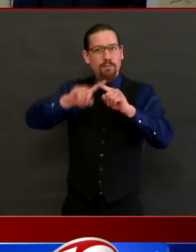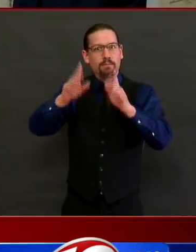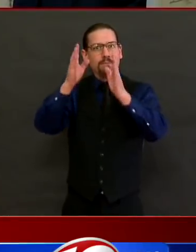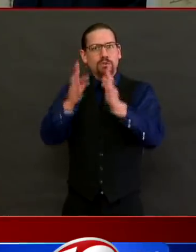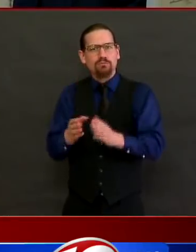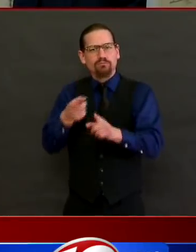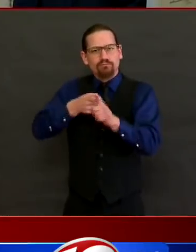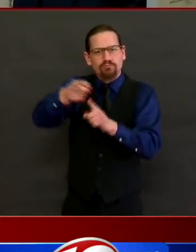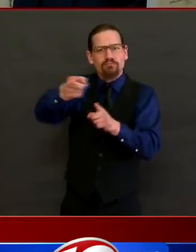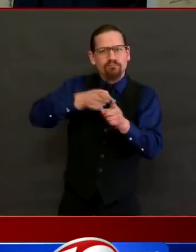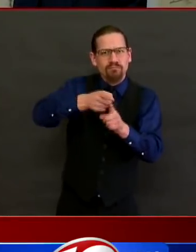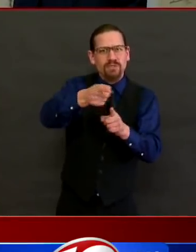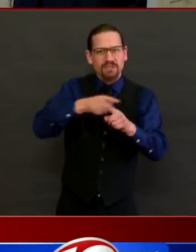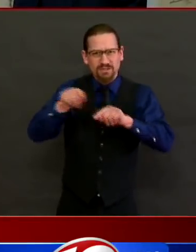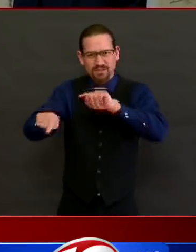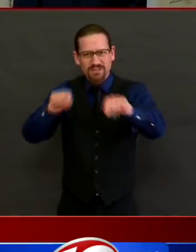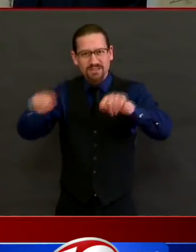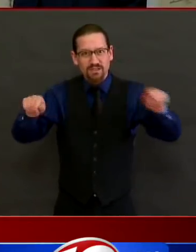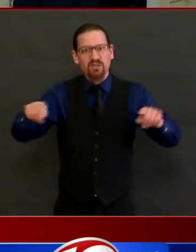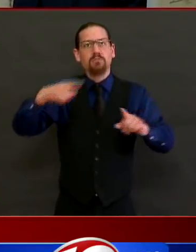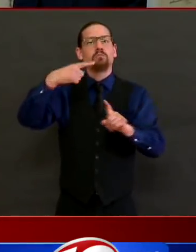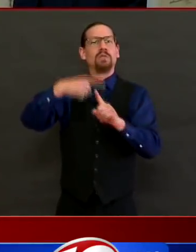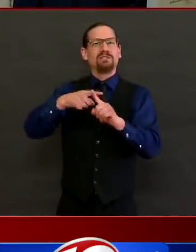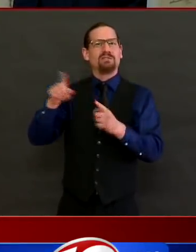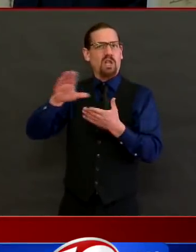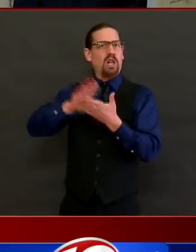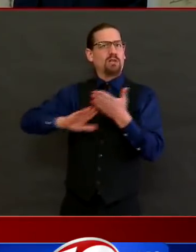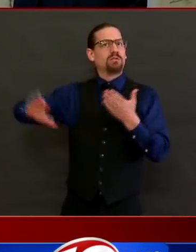THAT TEAM OF PEOPLE THAT I JUST DESCRIBED ARE A DOZEN PEOPLE